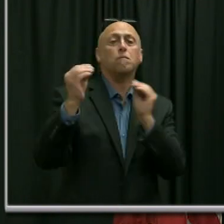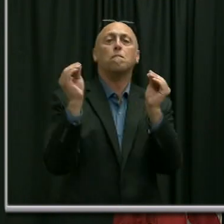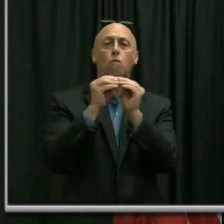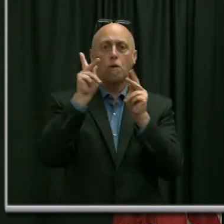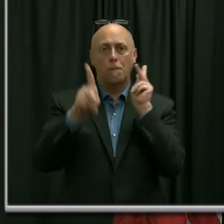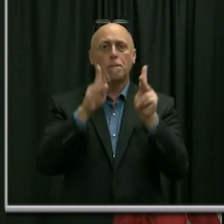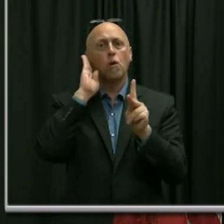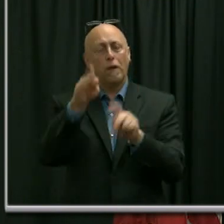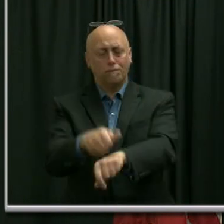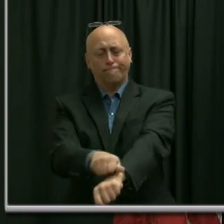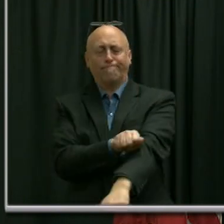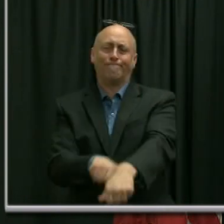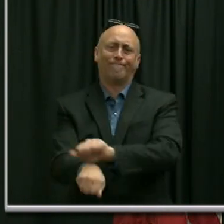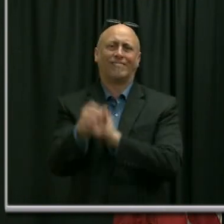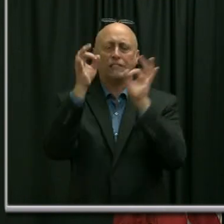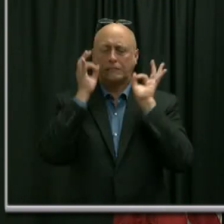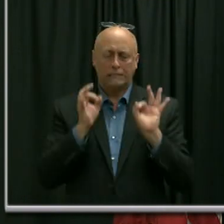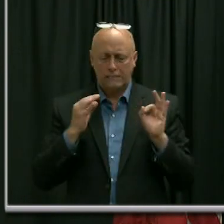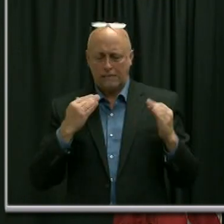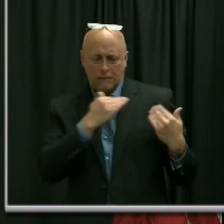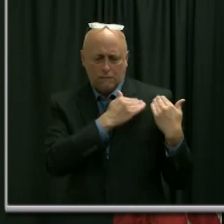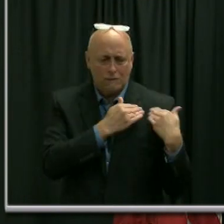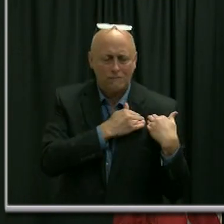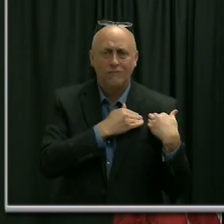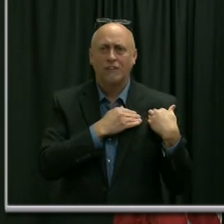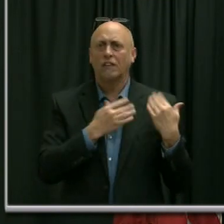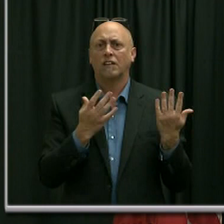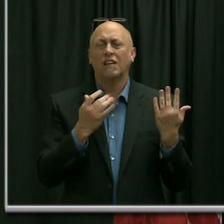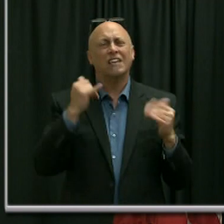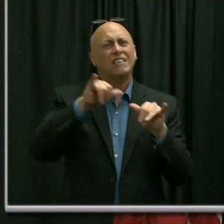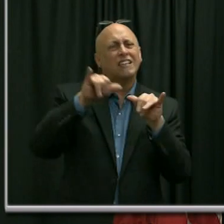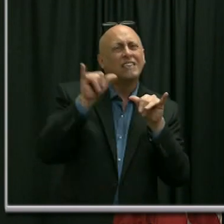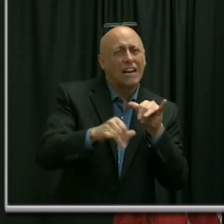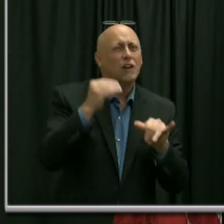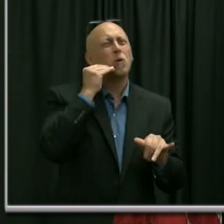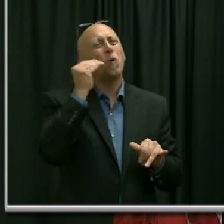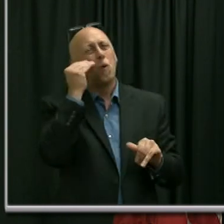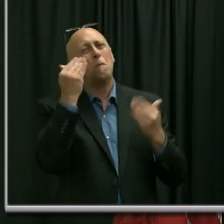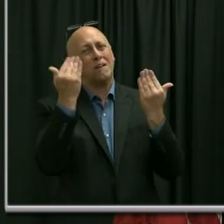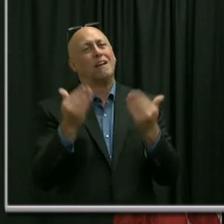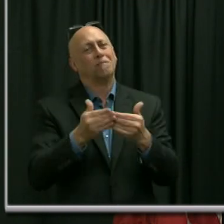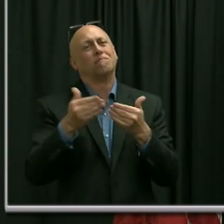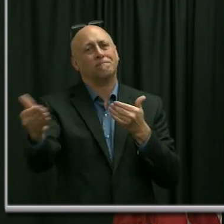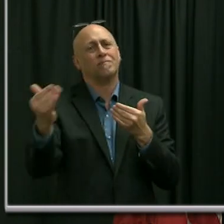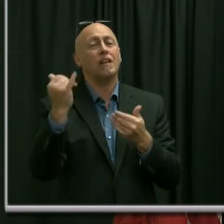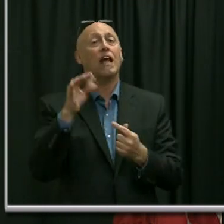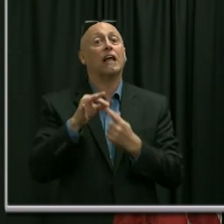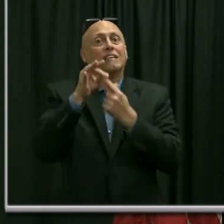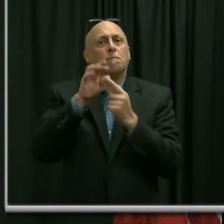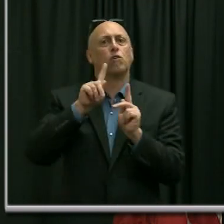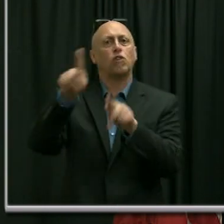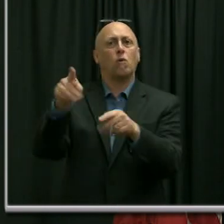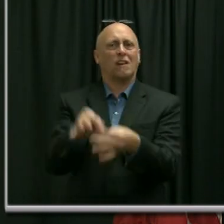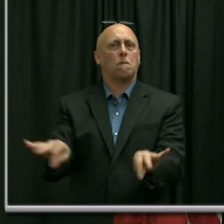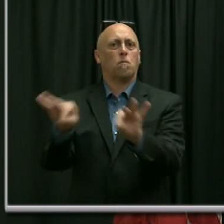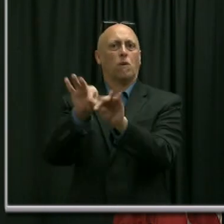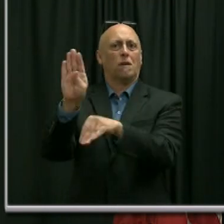IN THE COMING HOURS. I WANT TO ASK EVERYONE IN METRO DAVIDSON COUNTY TO DO YOUR PART STAY AT